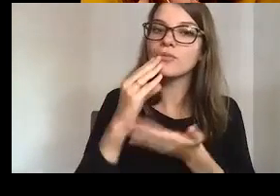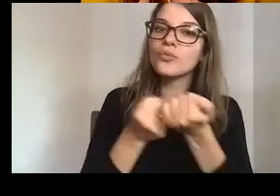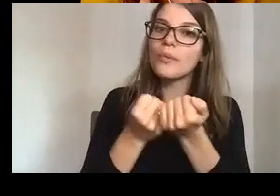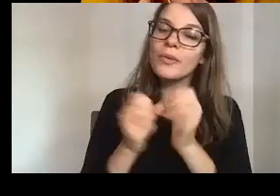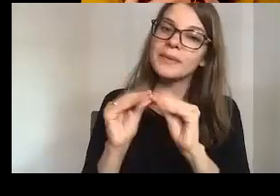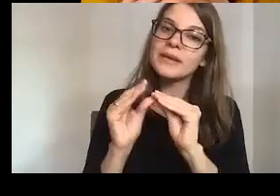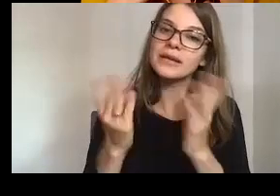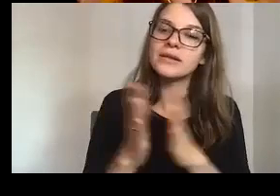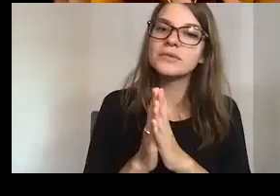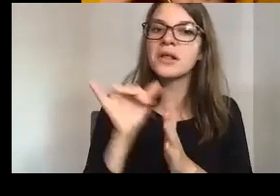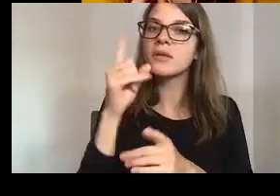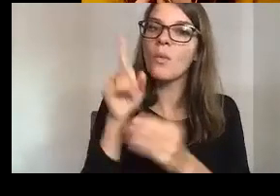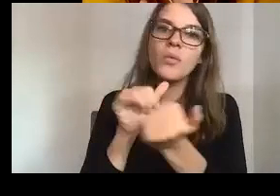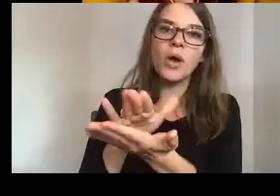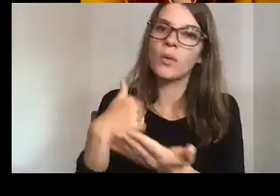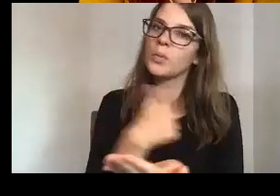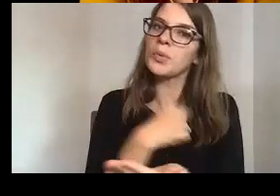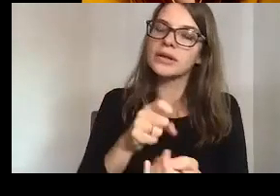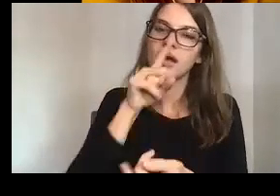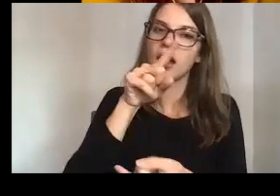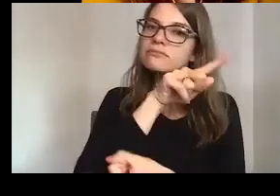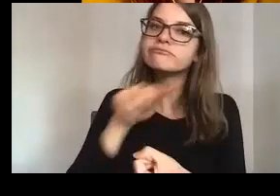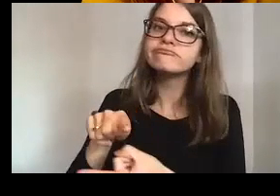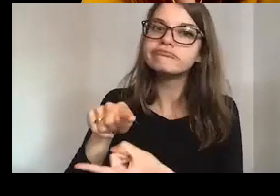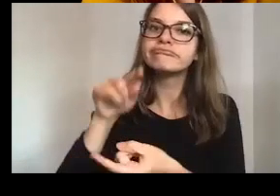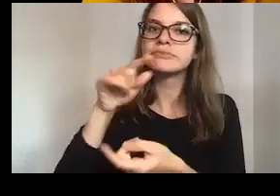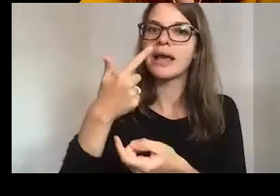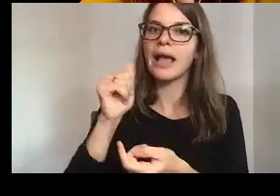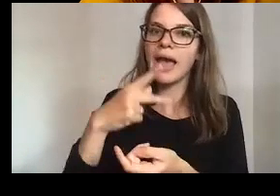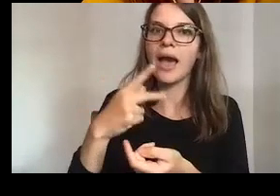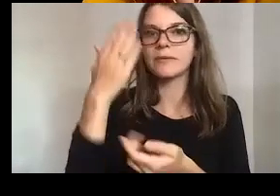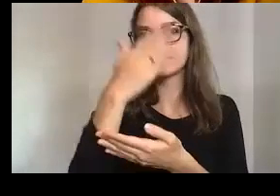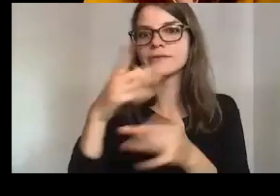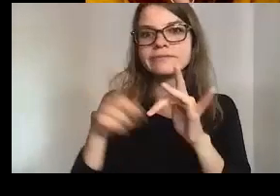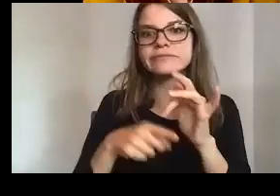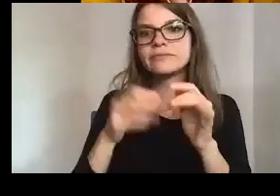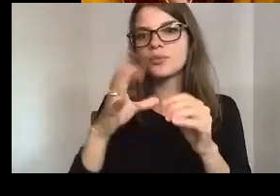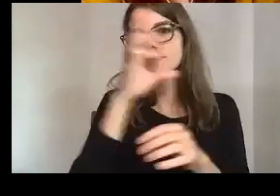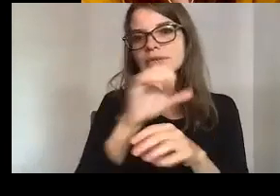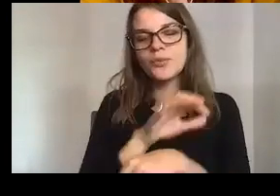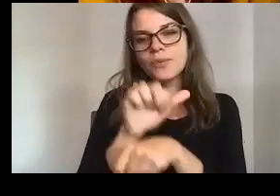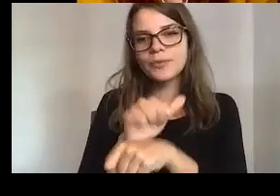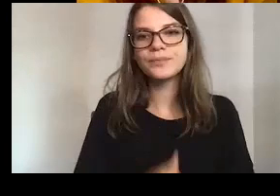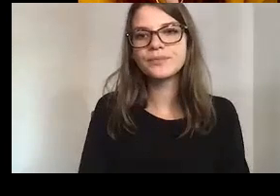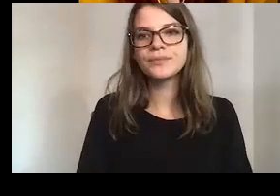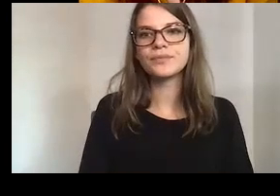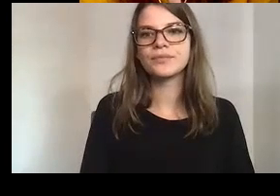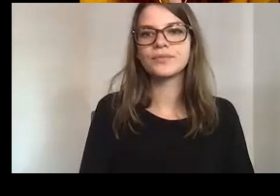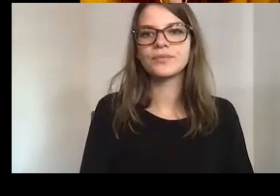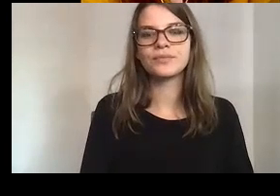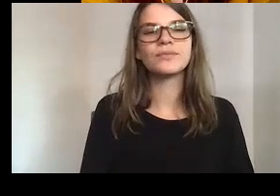one way that you know we're able to minimize some of those gaps within the survey caregivers also